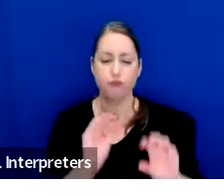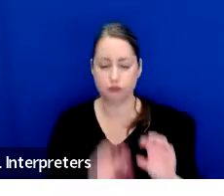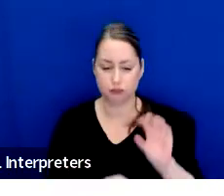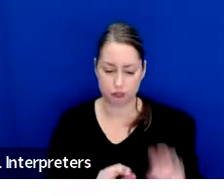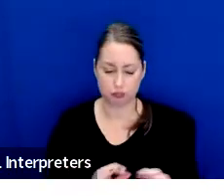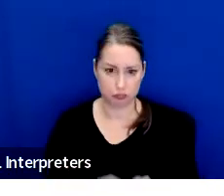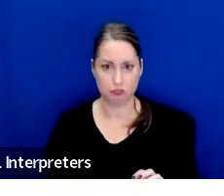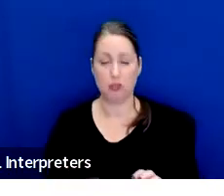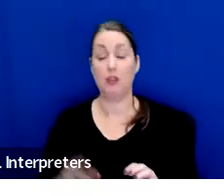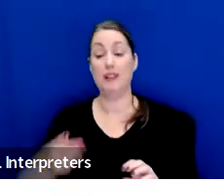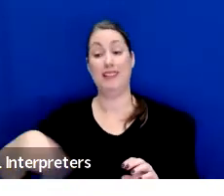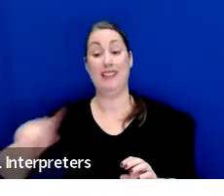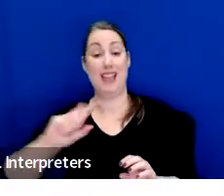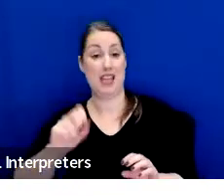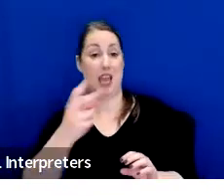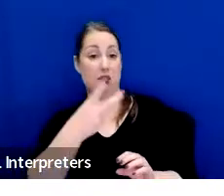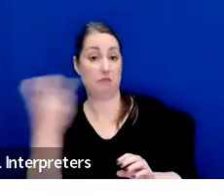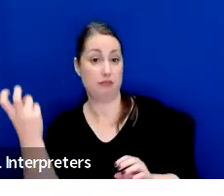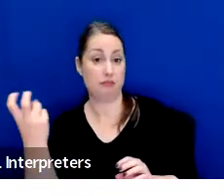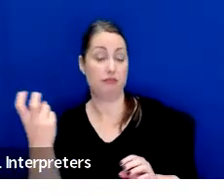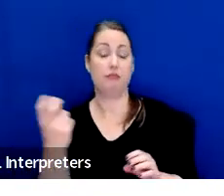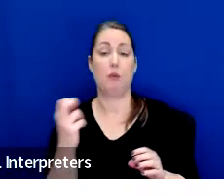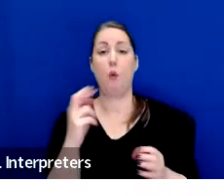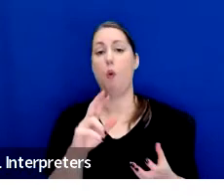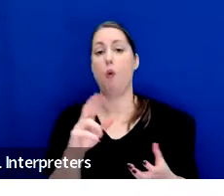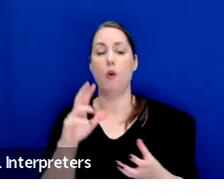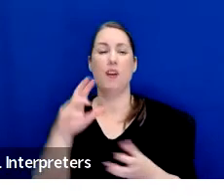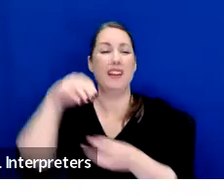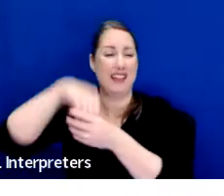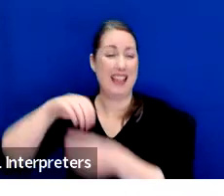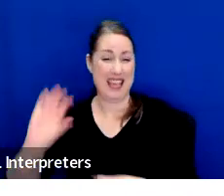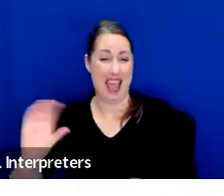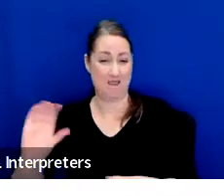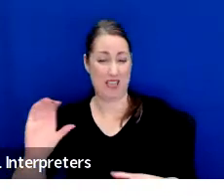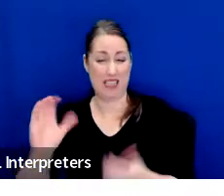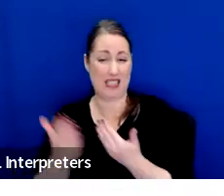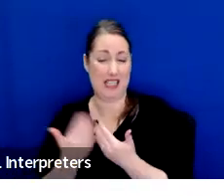And then I and then I try to sign it as best as I can. I know I'm probably missing some pieces there,